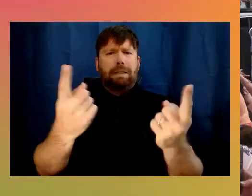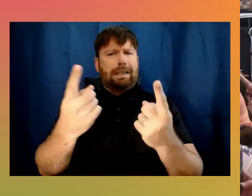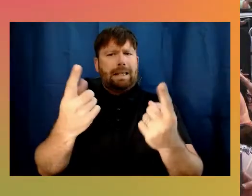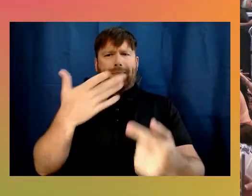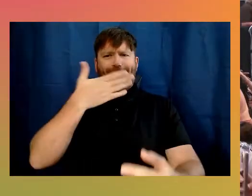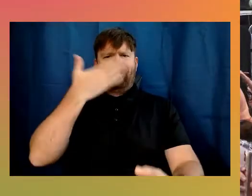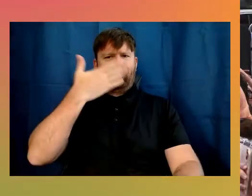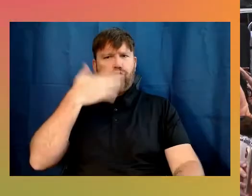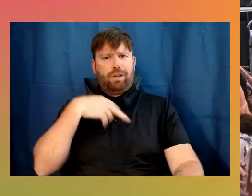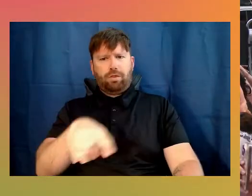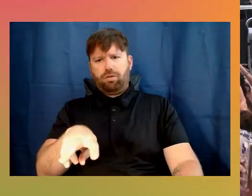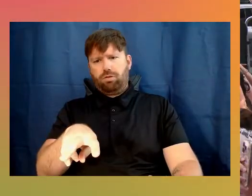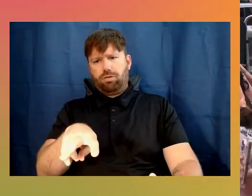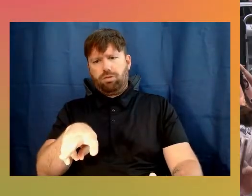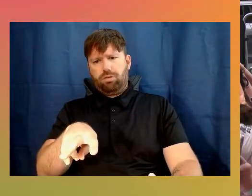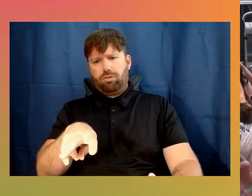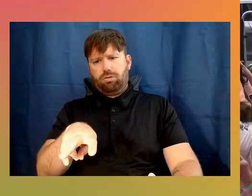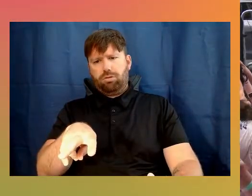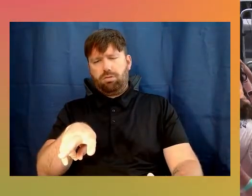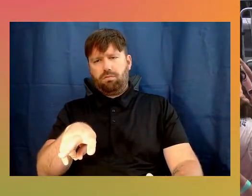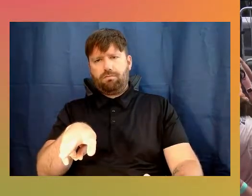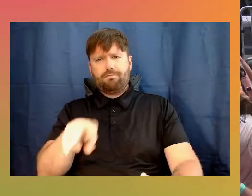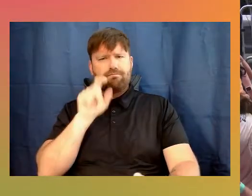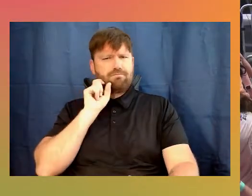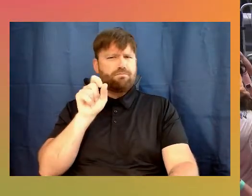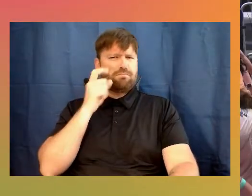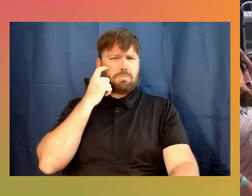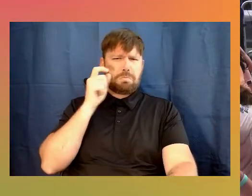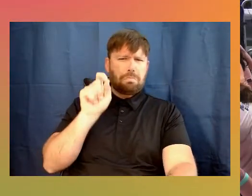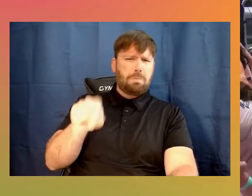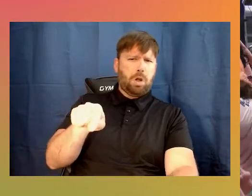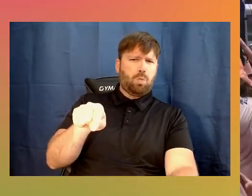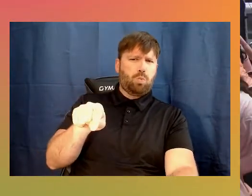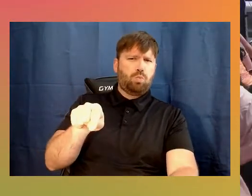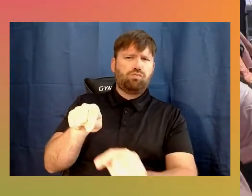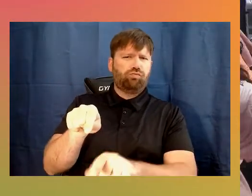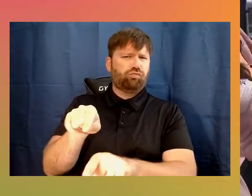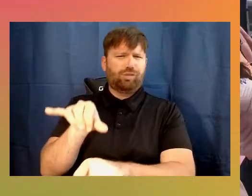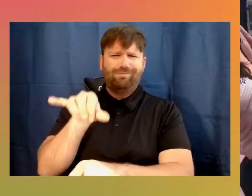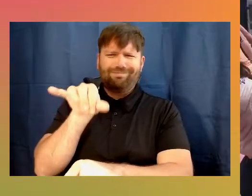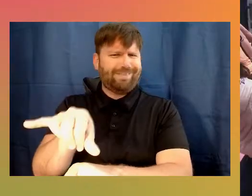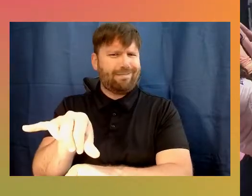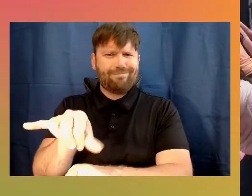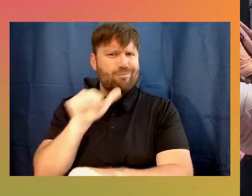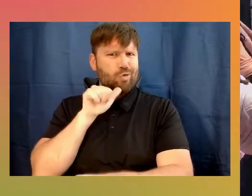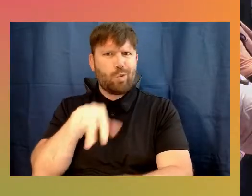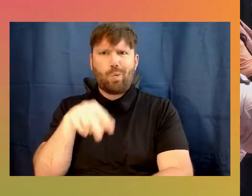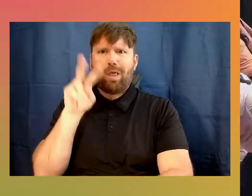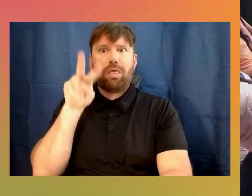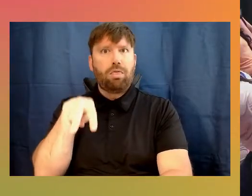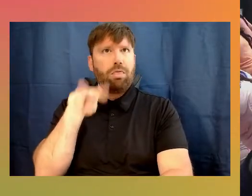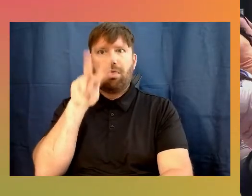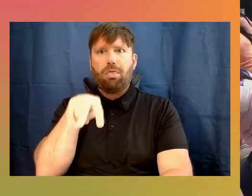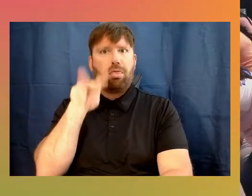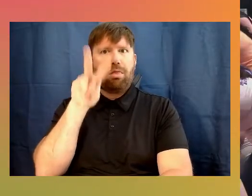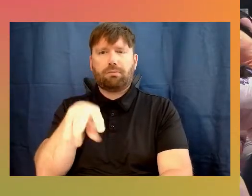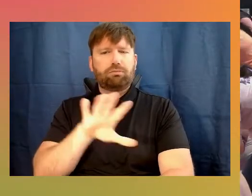I WANT YOU TO PICK ONE SPOT IN